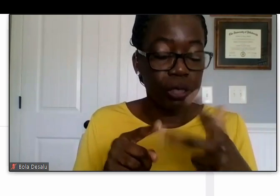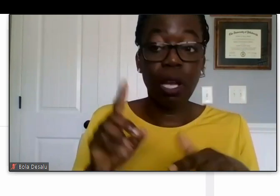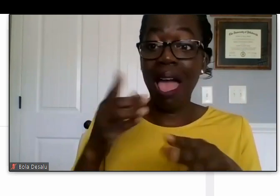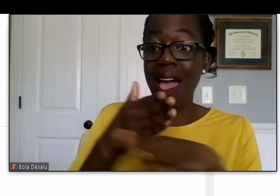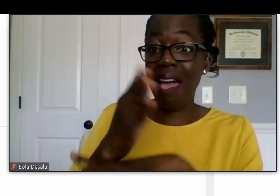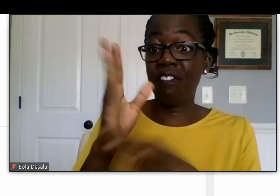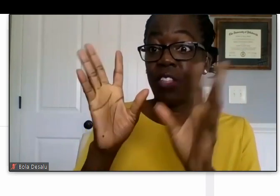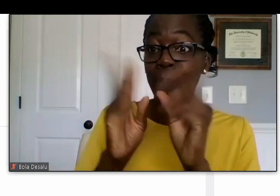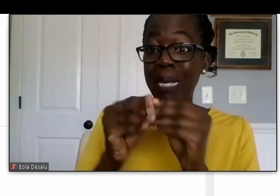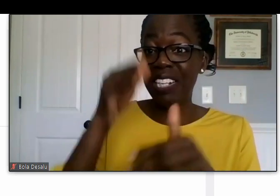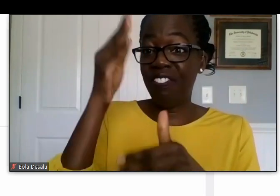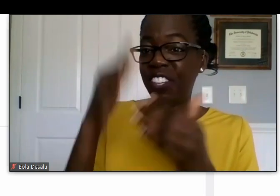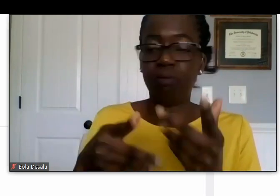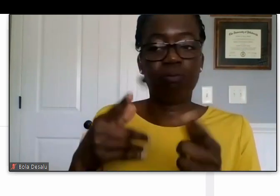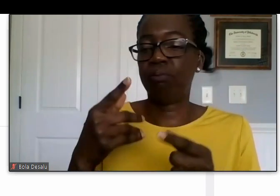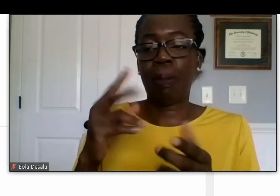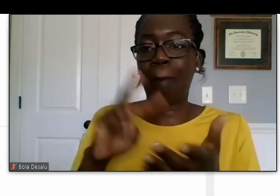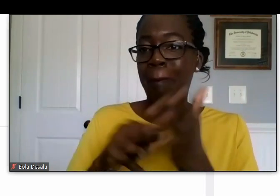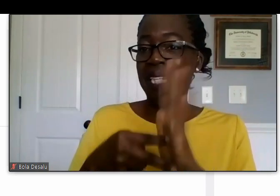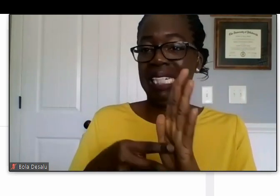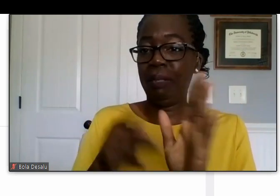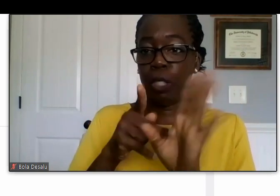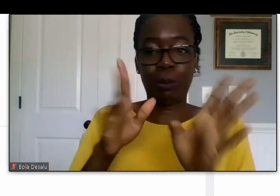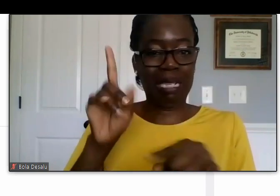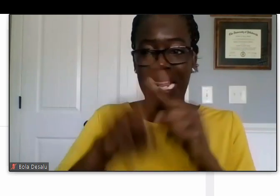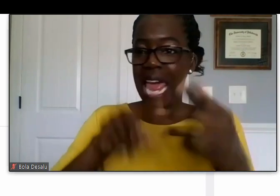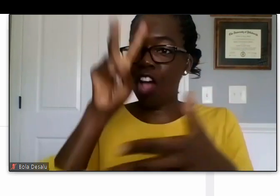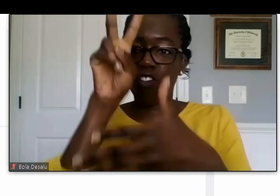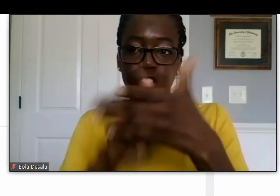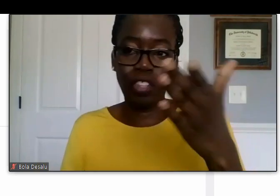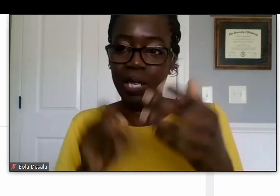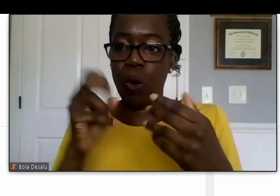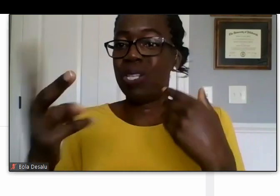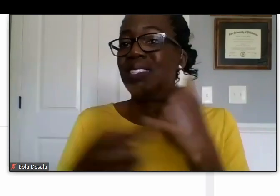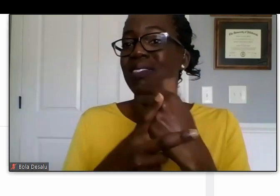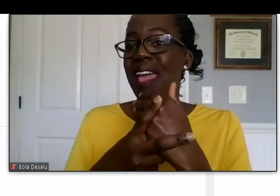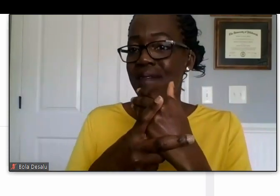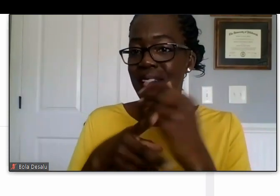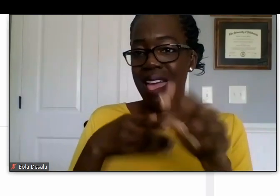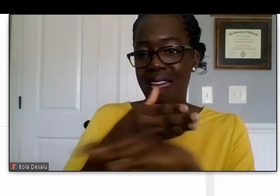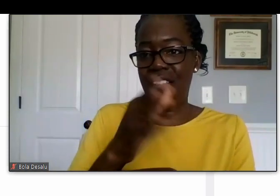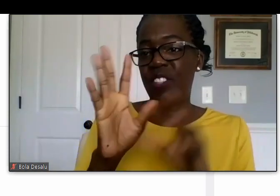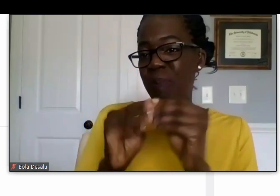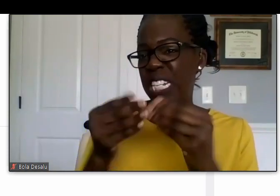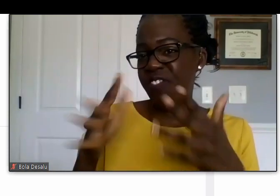And then the third option - once the meeting has concluded, that means the participant cannot view it,